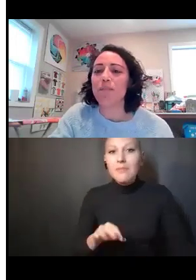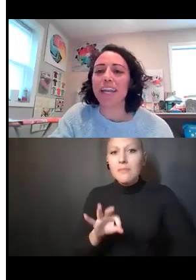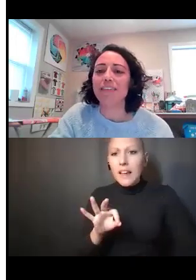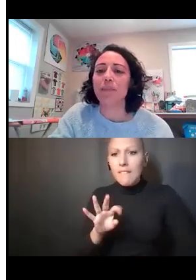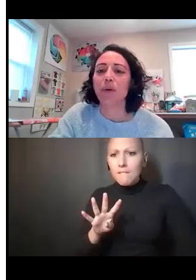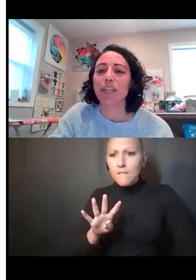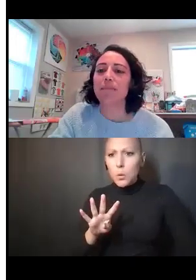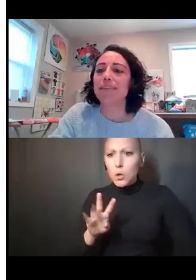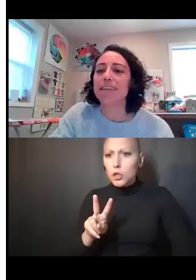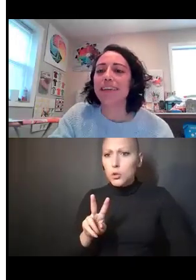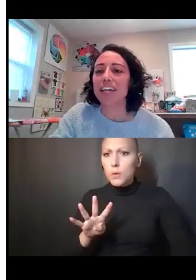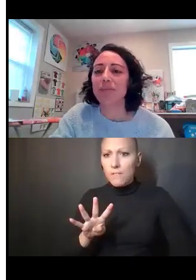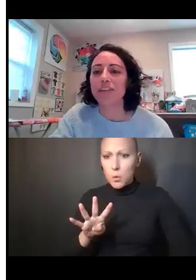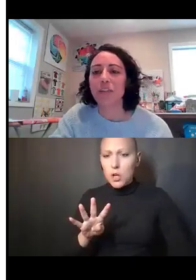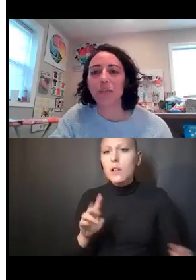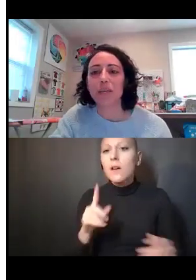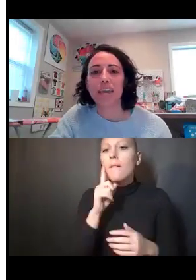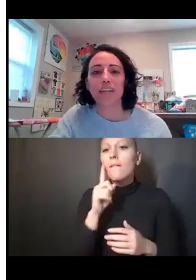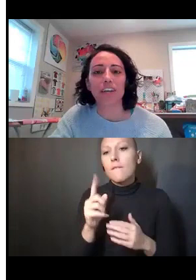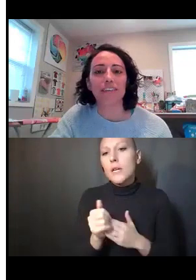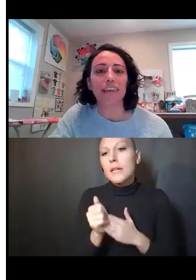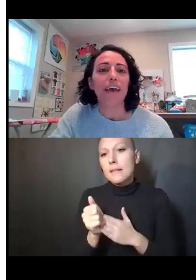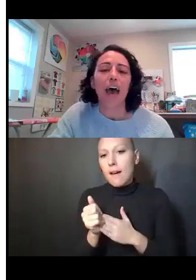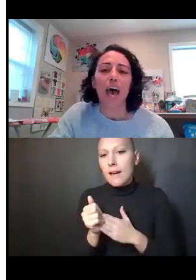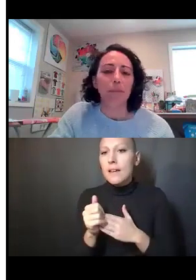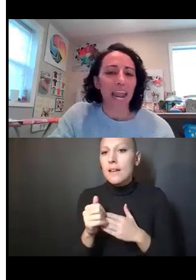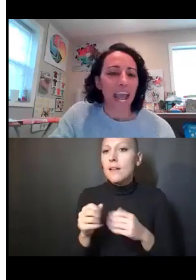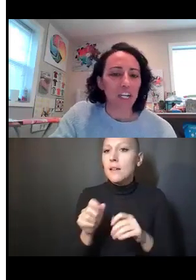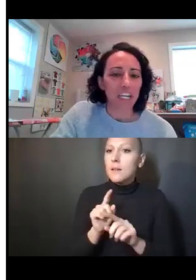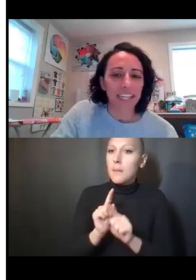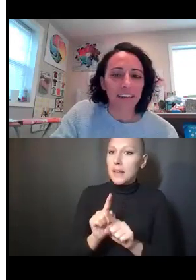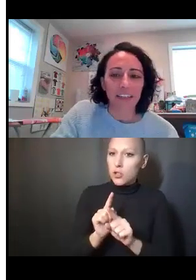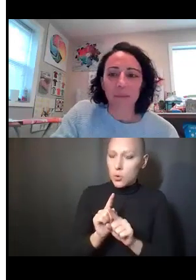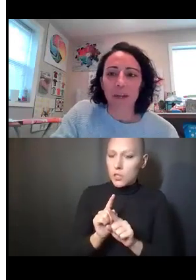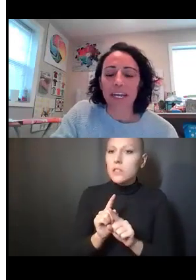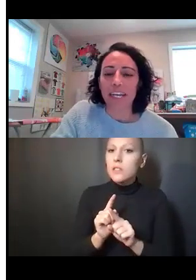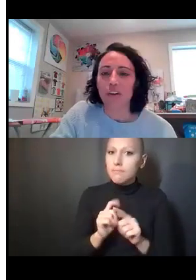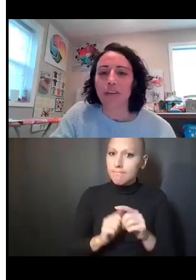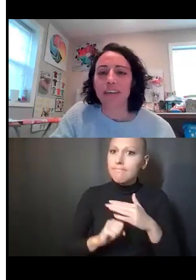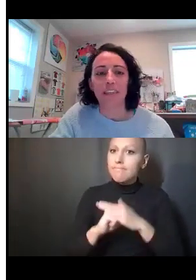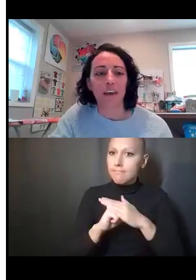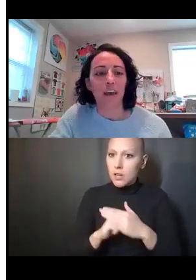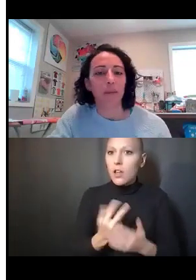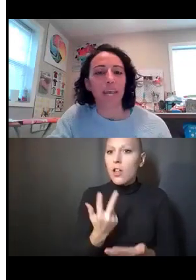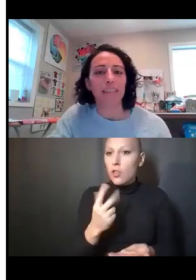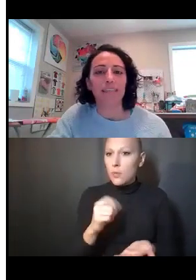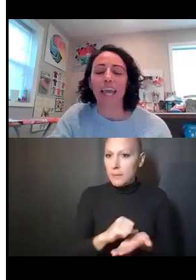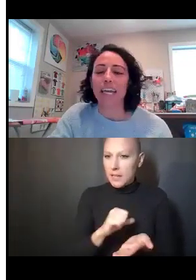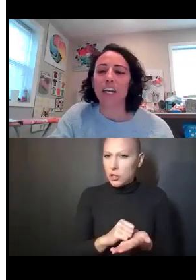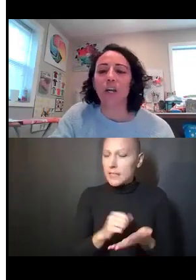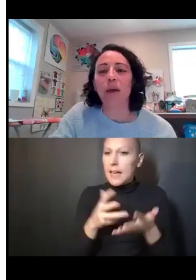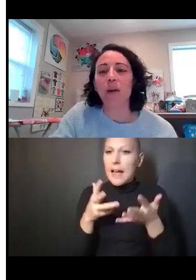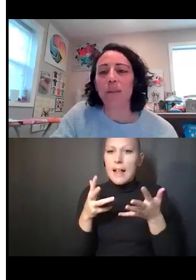and pending support limits the attachment to three pages. And I actually have left that one unanswered because I thought we had the slide in here about it